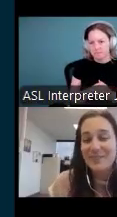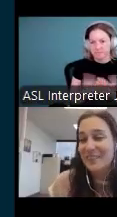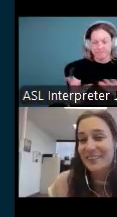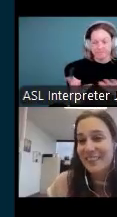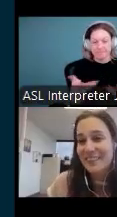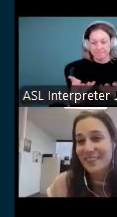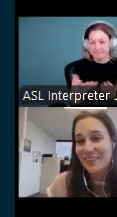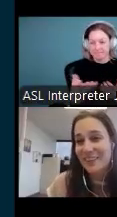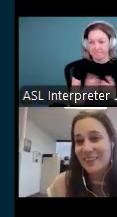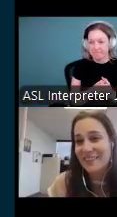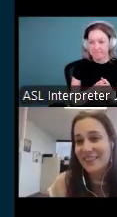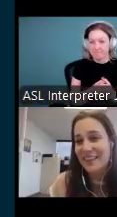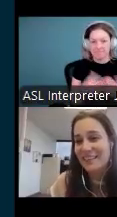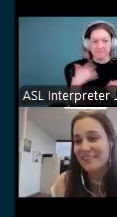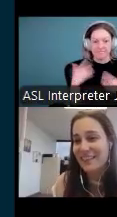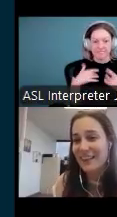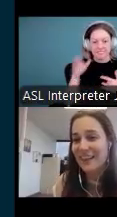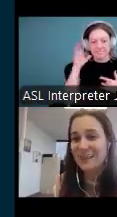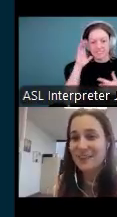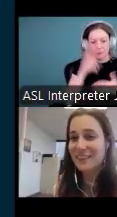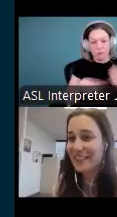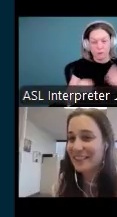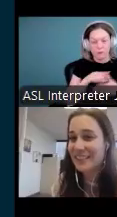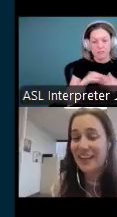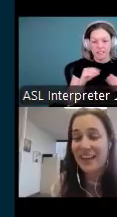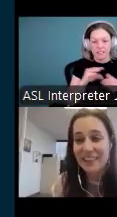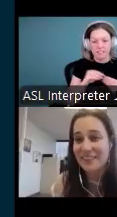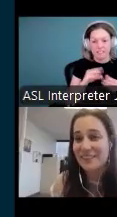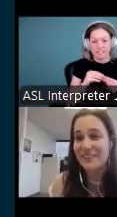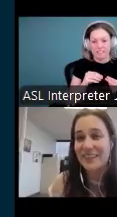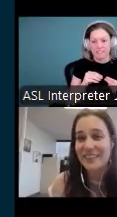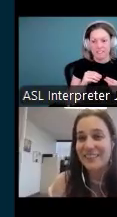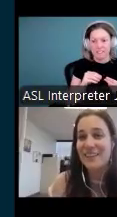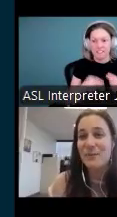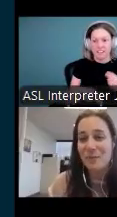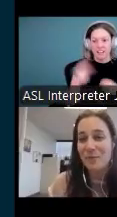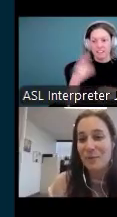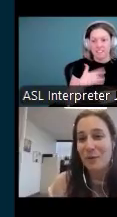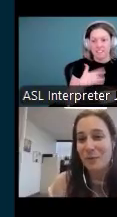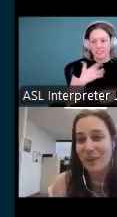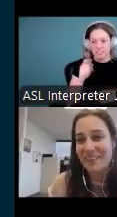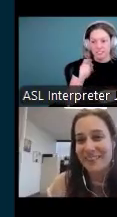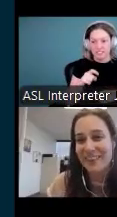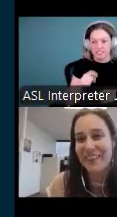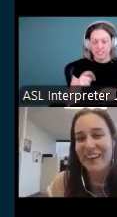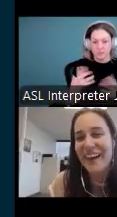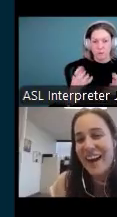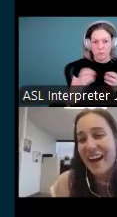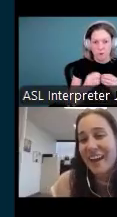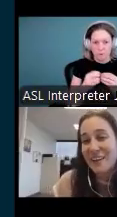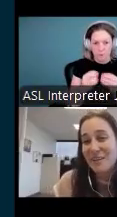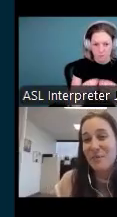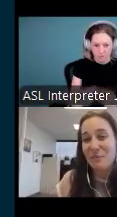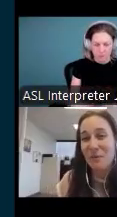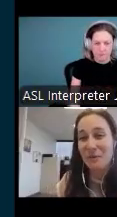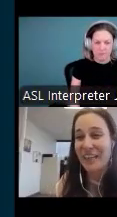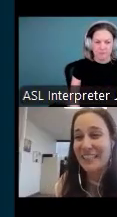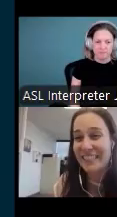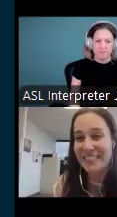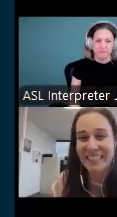excited to hear what you guys say, I have these kids, high sensory needs, they want more and more and more, so I need more, more, more ideas.